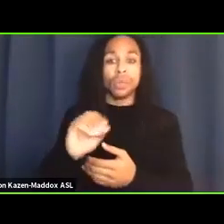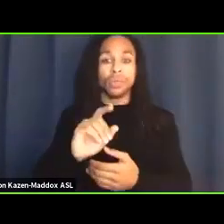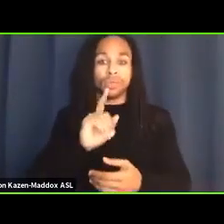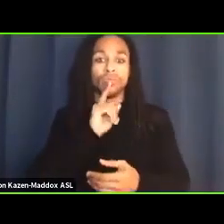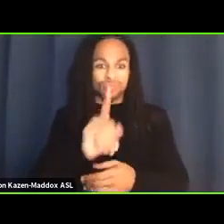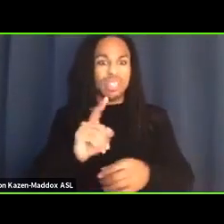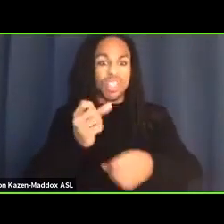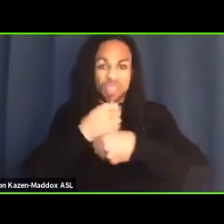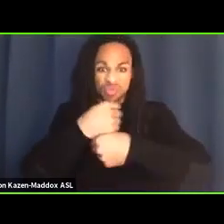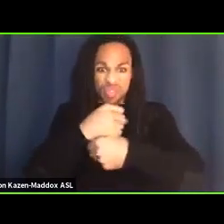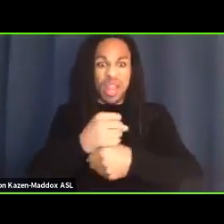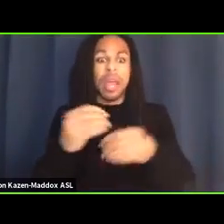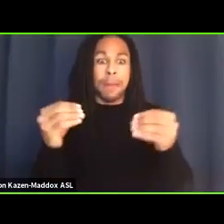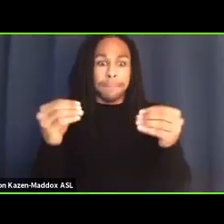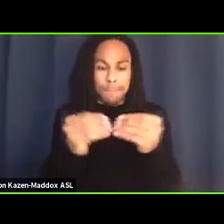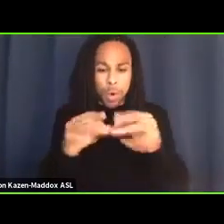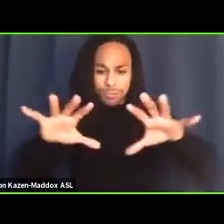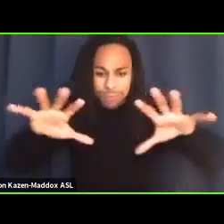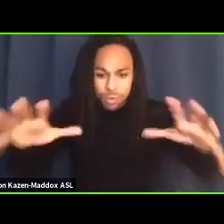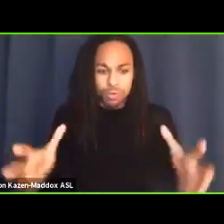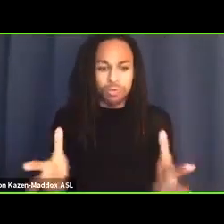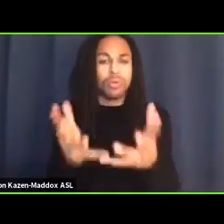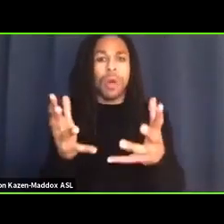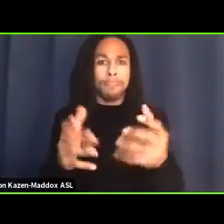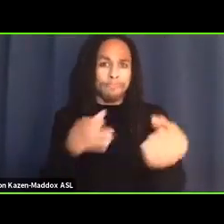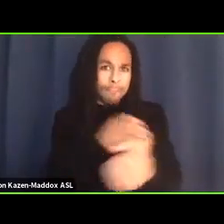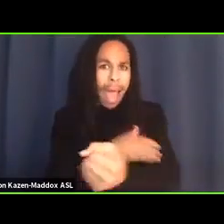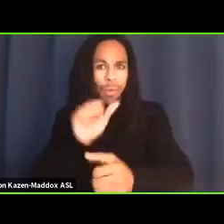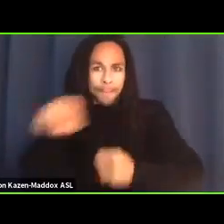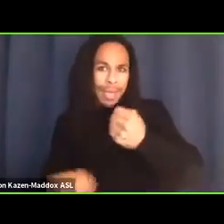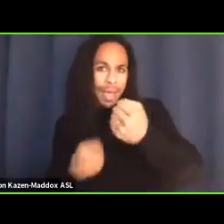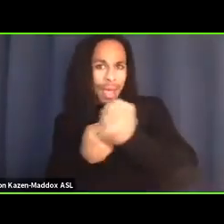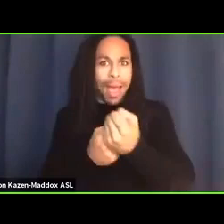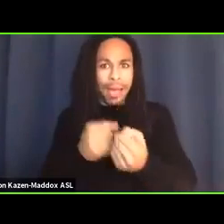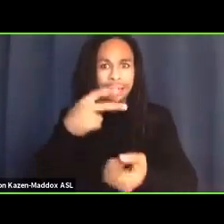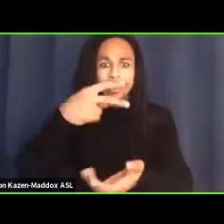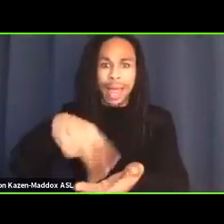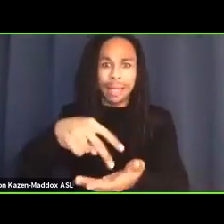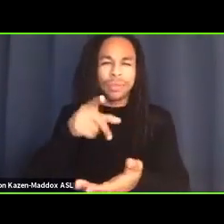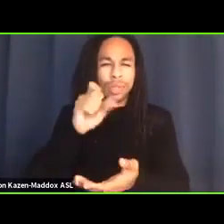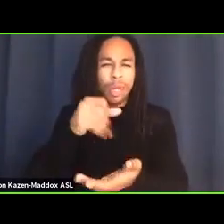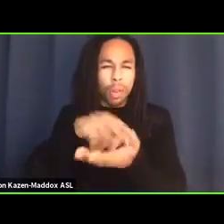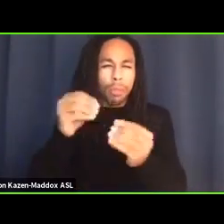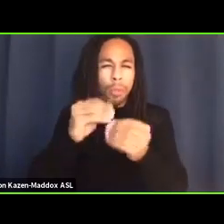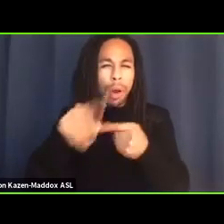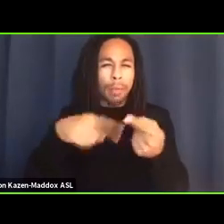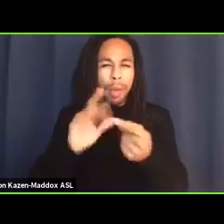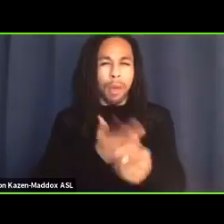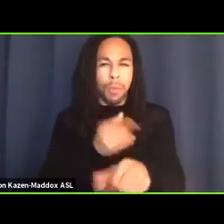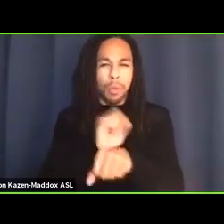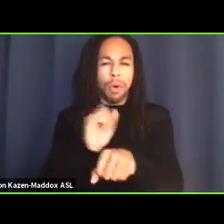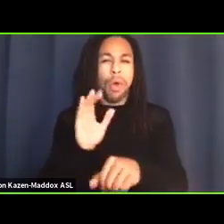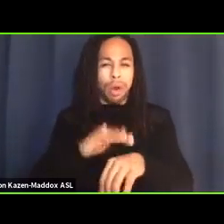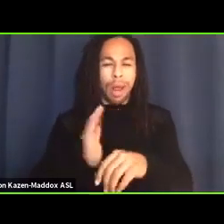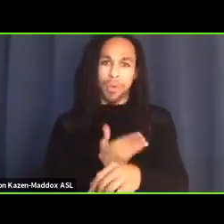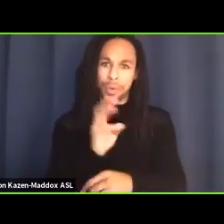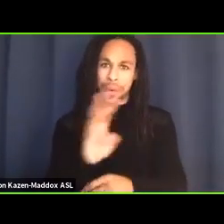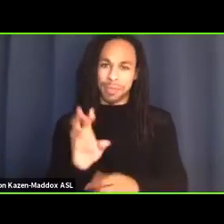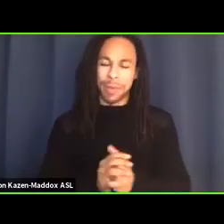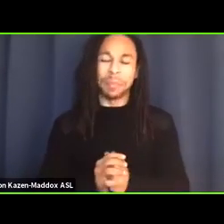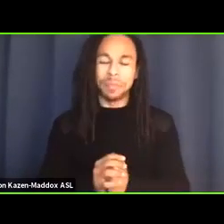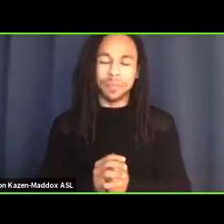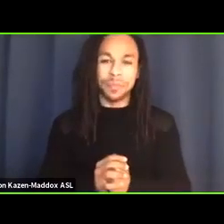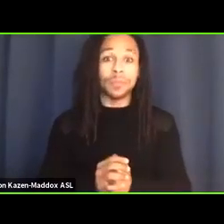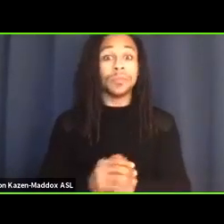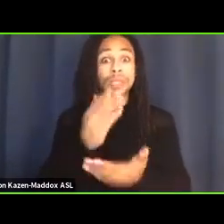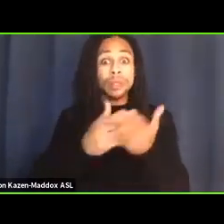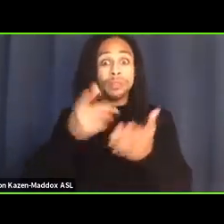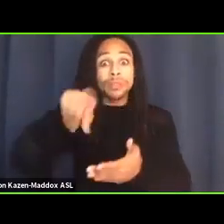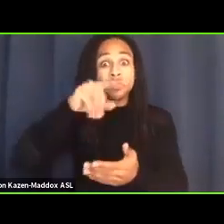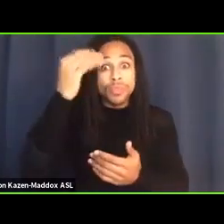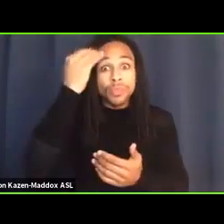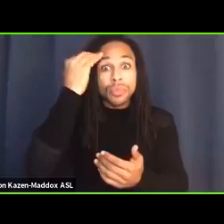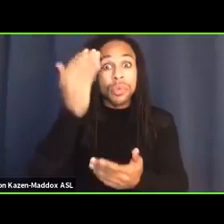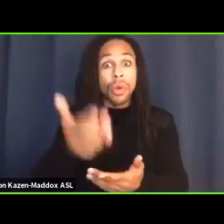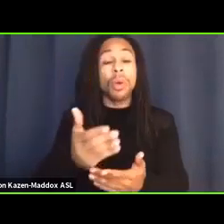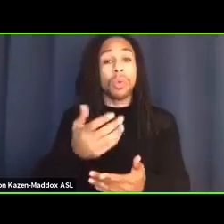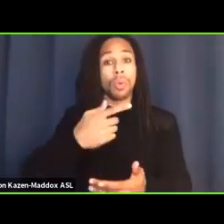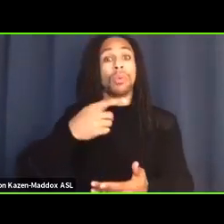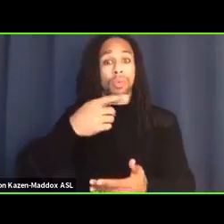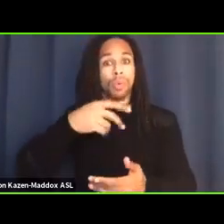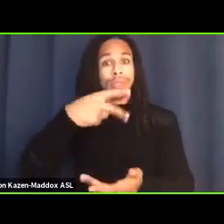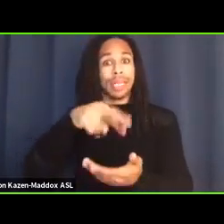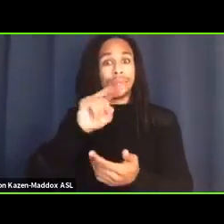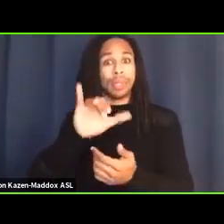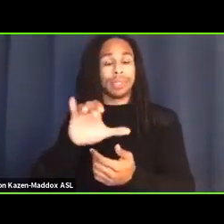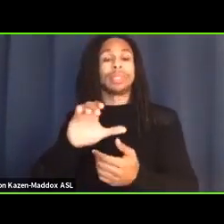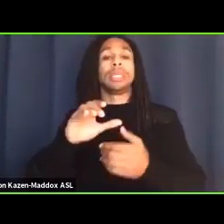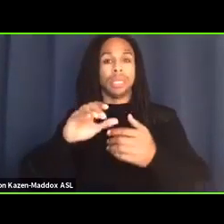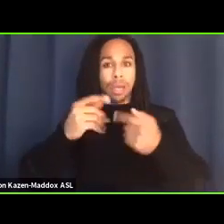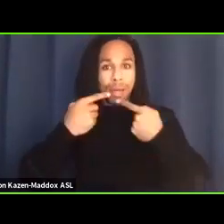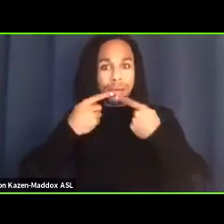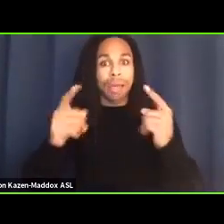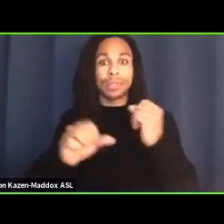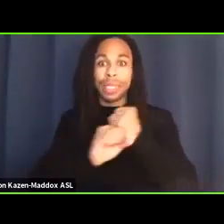five categories, technogical resources and grant making to empower dance makers and